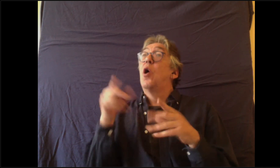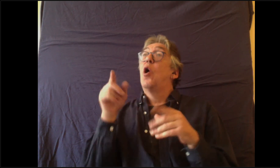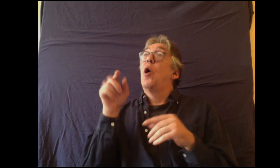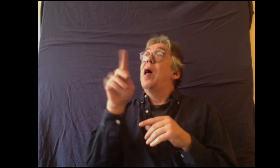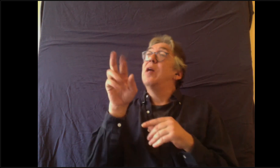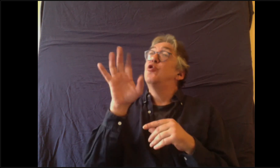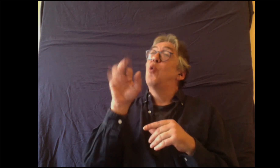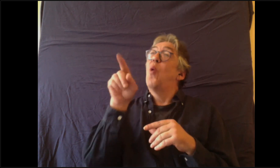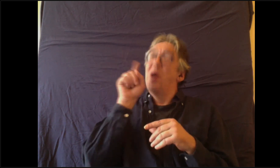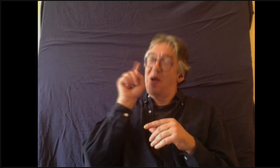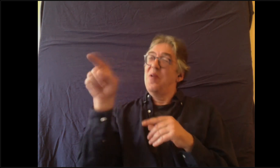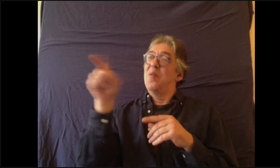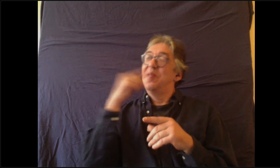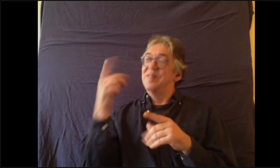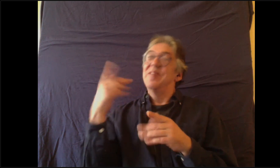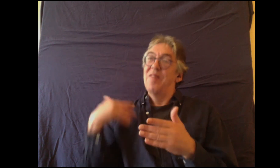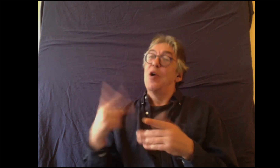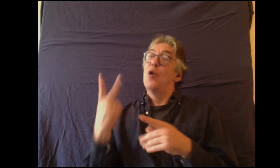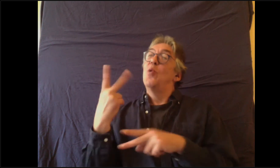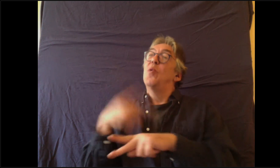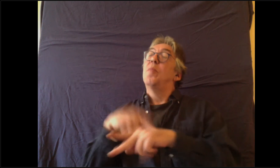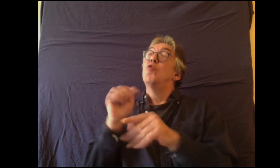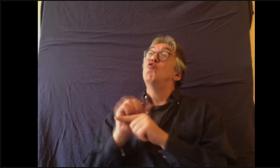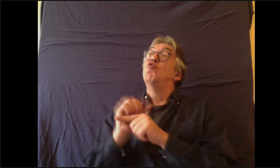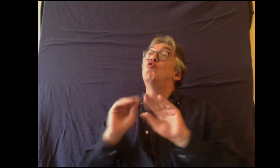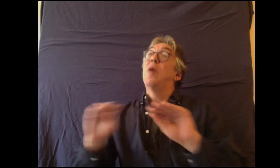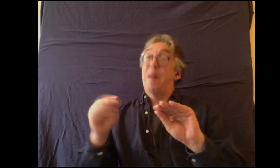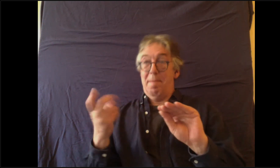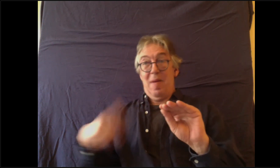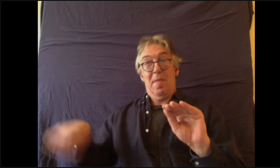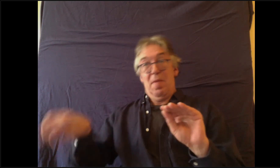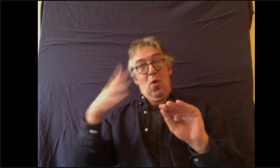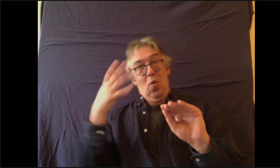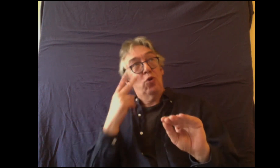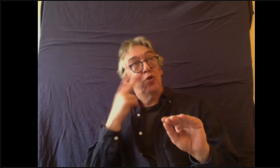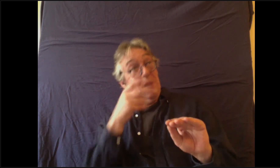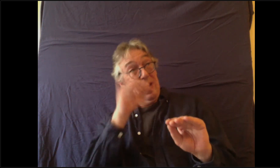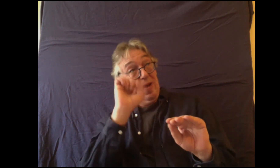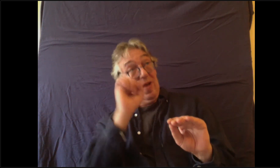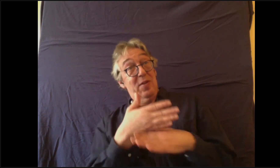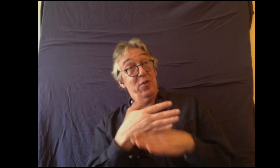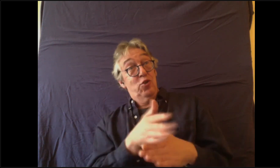meaning some people are interested, so if you could share more information